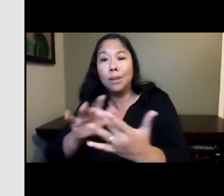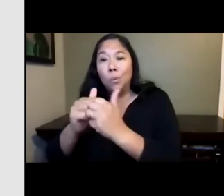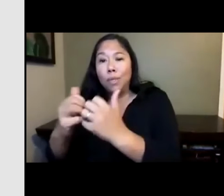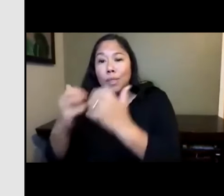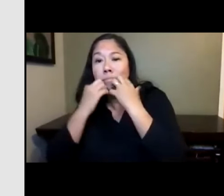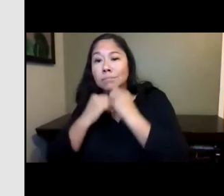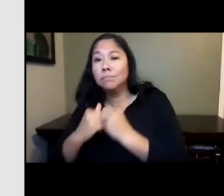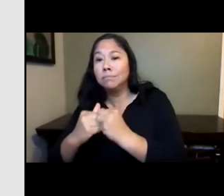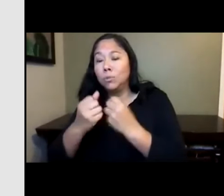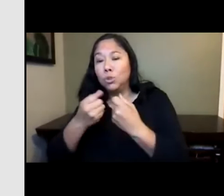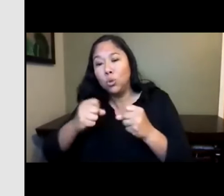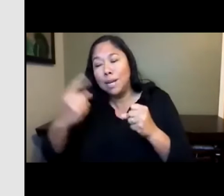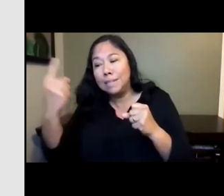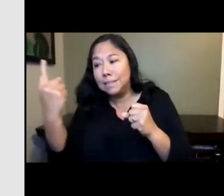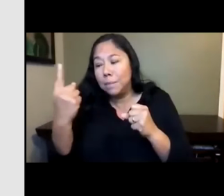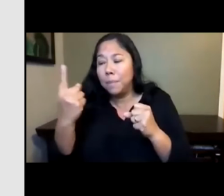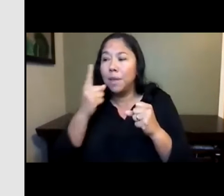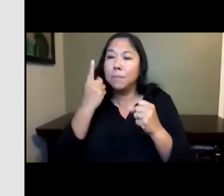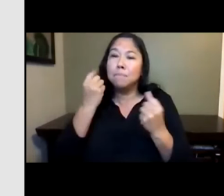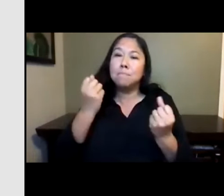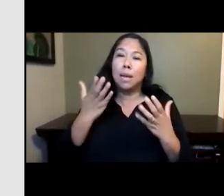are a few of the ways to share who you are.